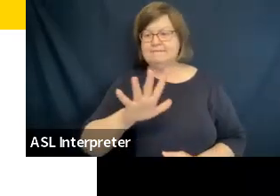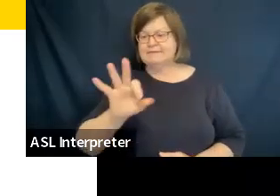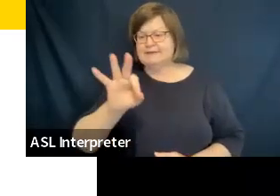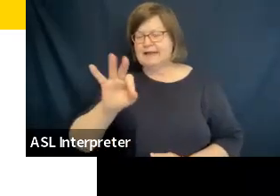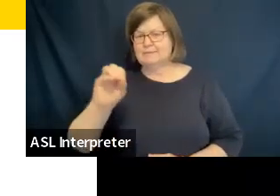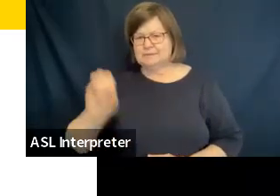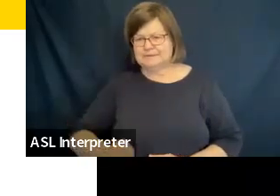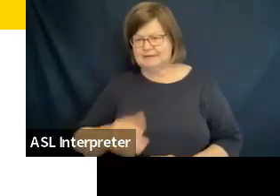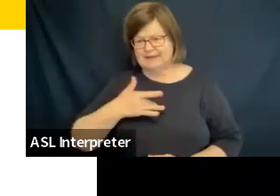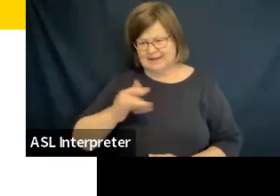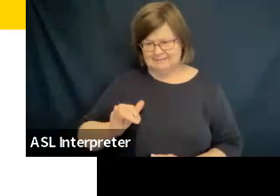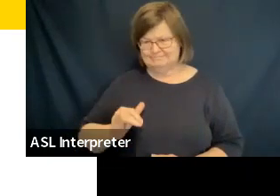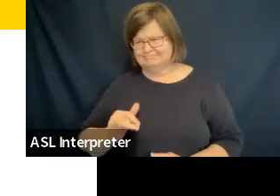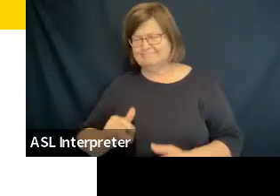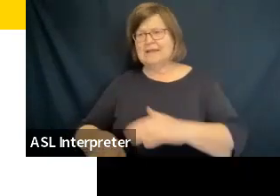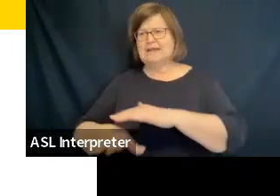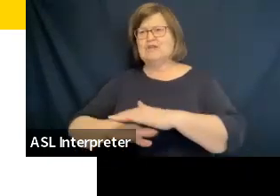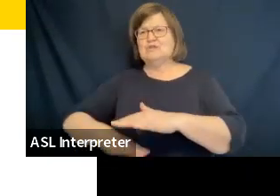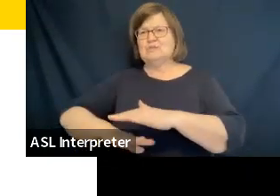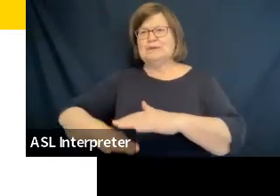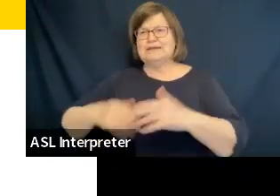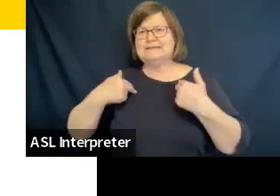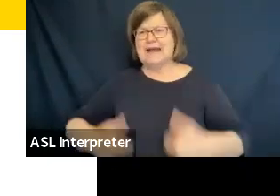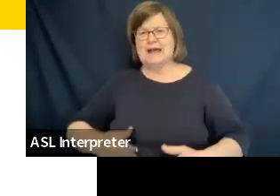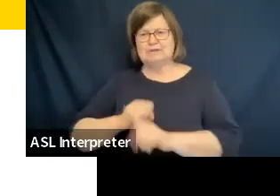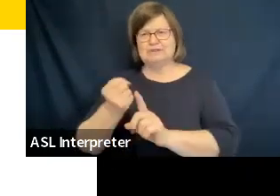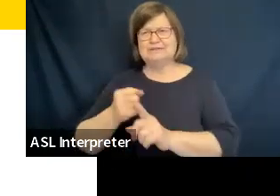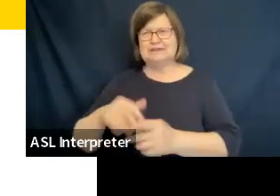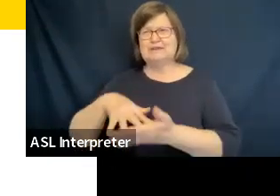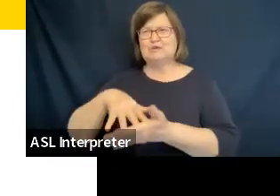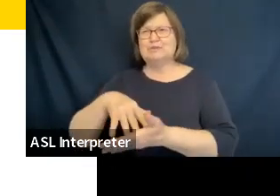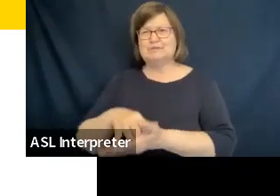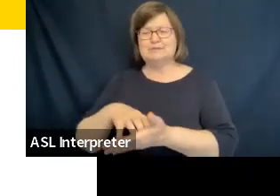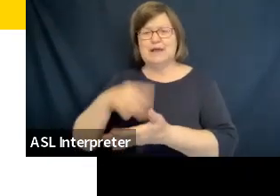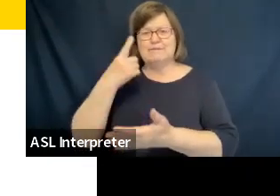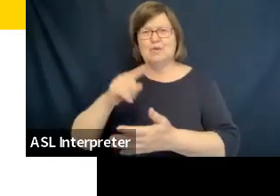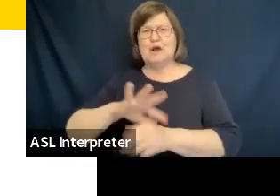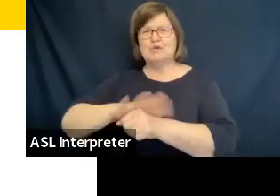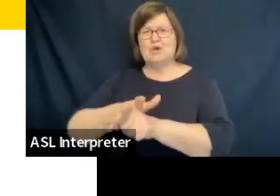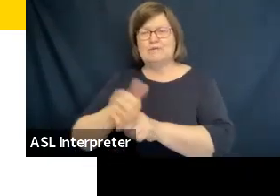felt their underlying health conditions made them particularly vulnerable to COVID 19 complications.